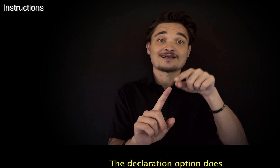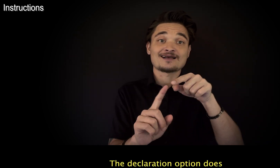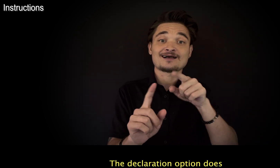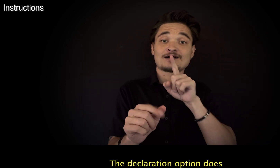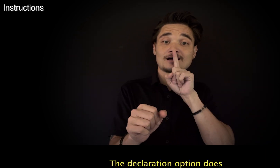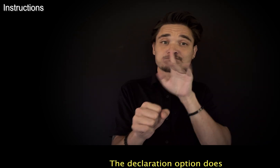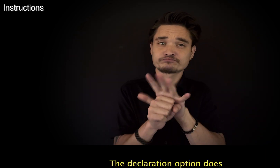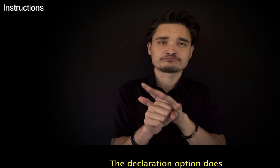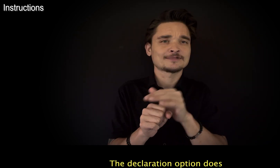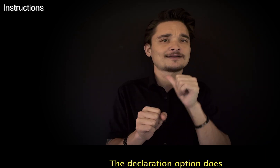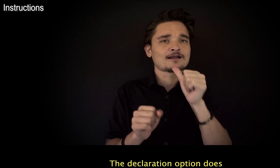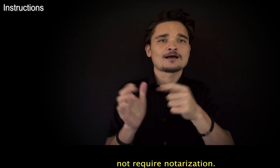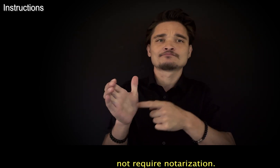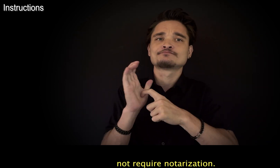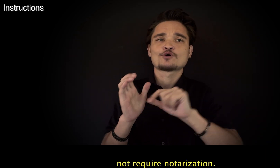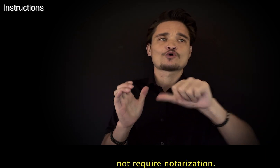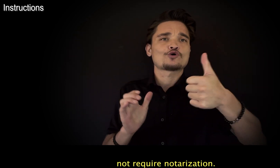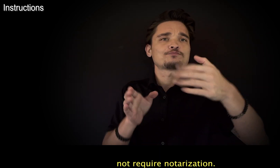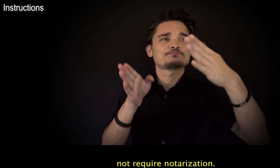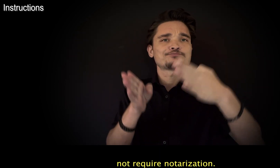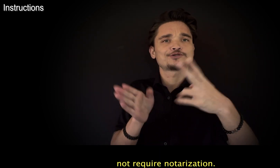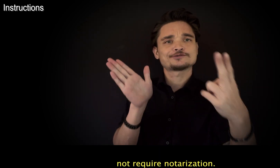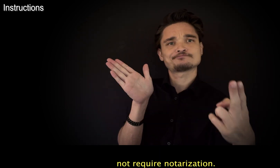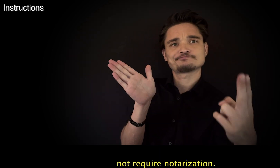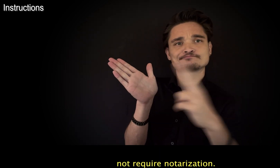The declaration option does not require notarization.